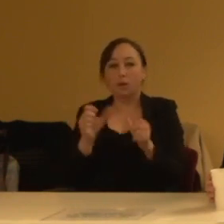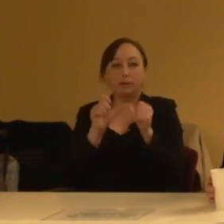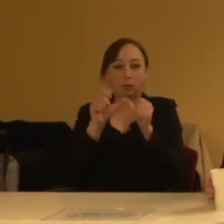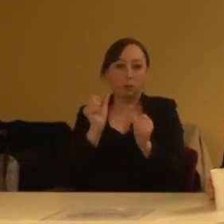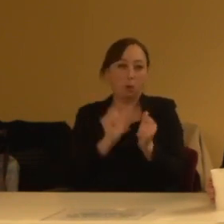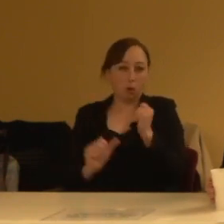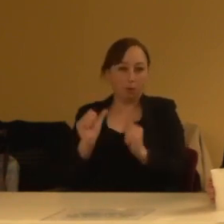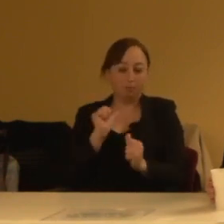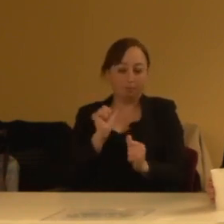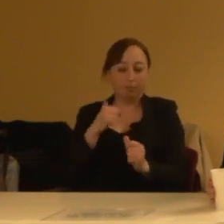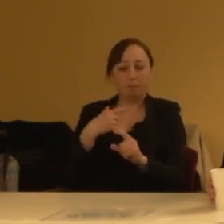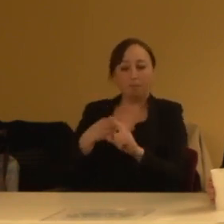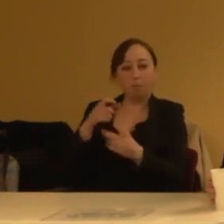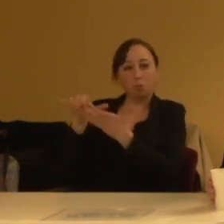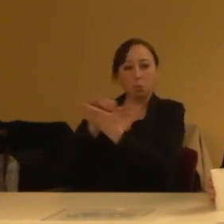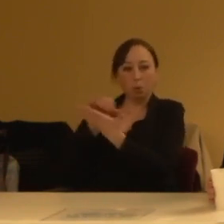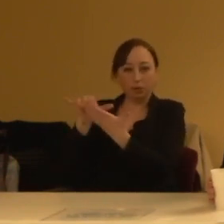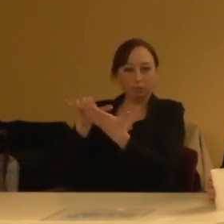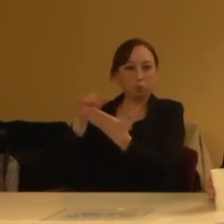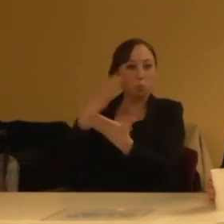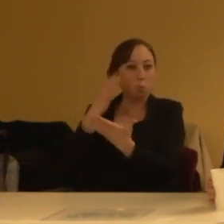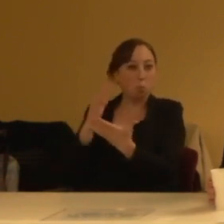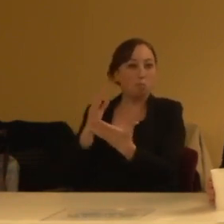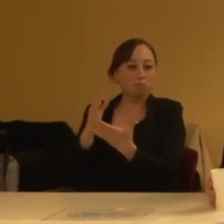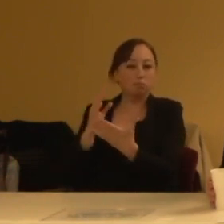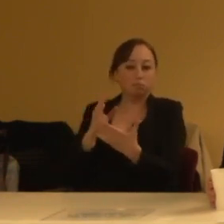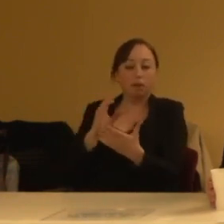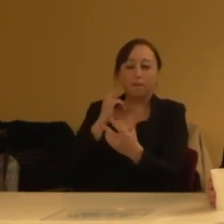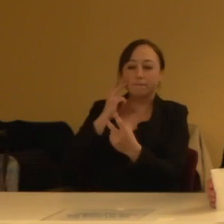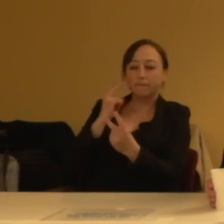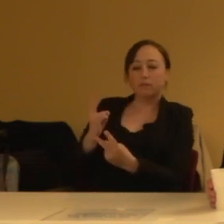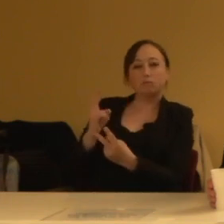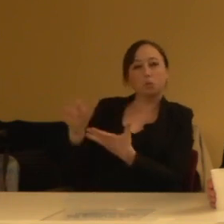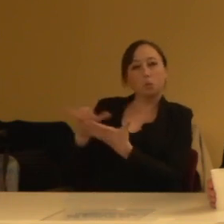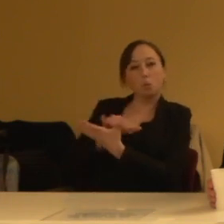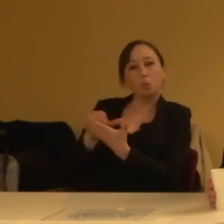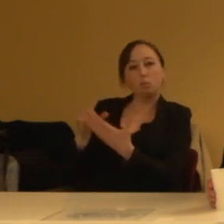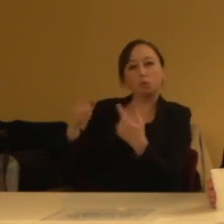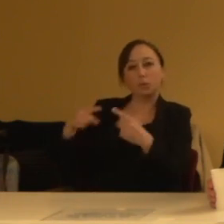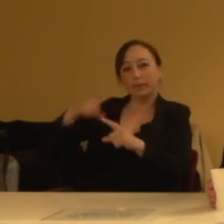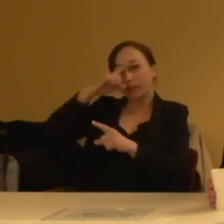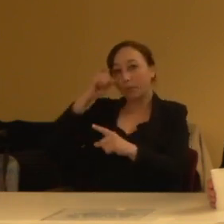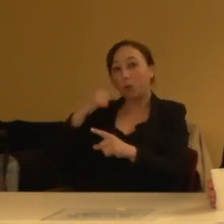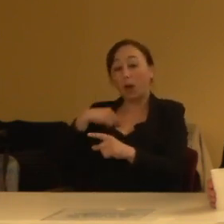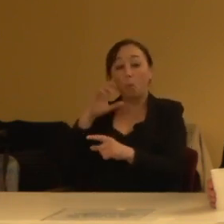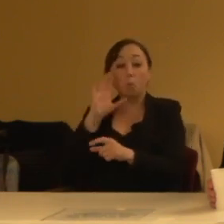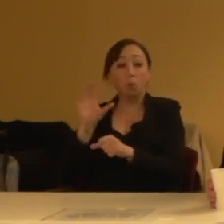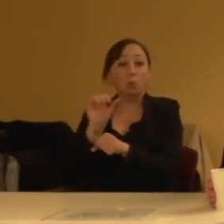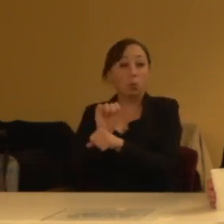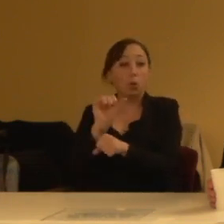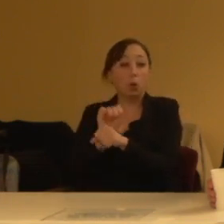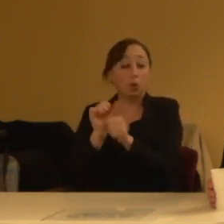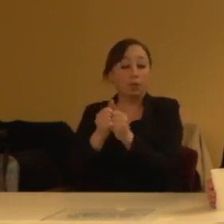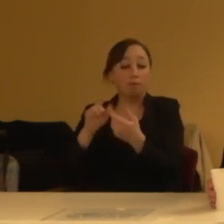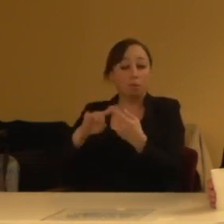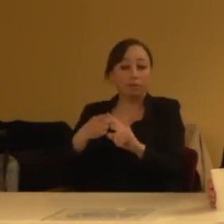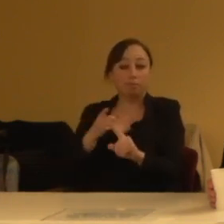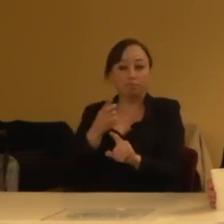And so I'm from New York and every, you know, when I would go back over the summers or whatever, I would work with my friends who were all involved with theater too, and we would produce